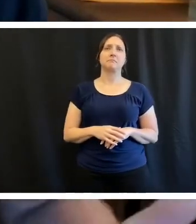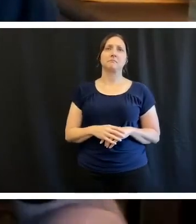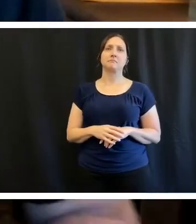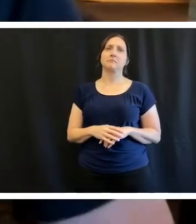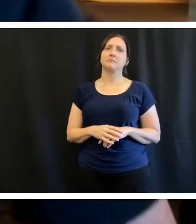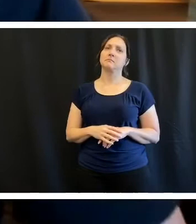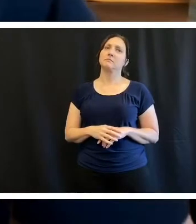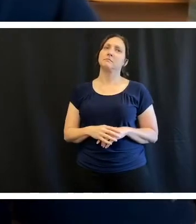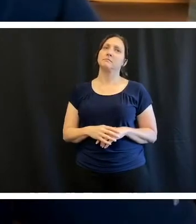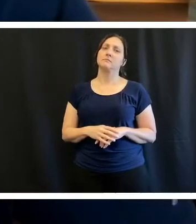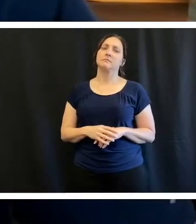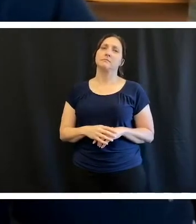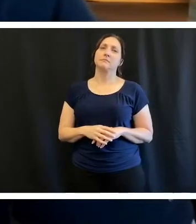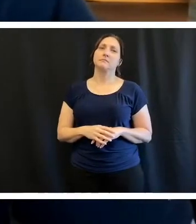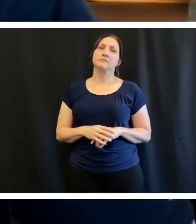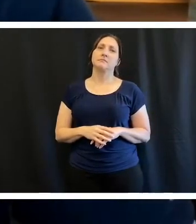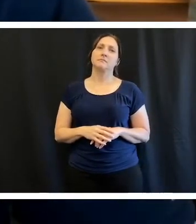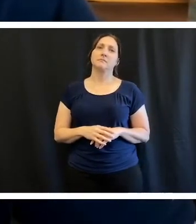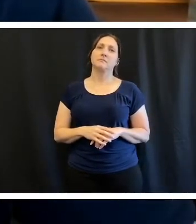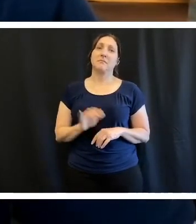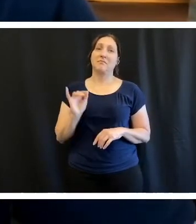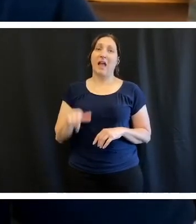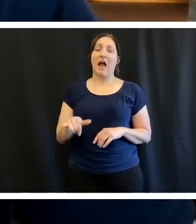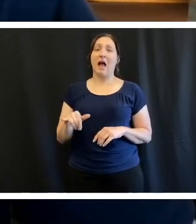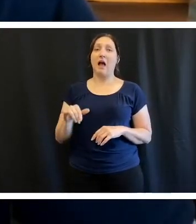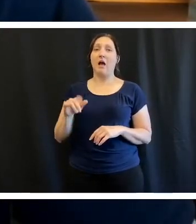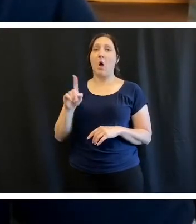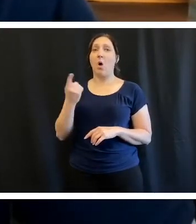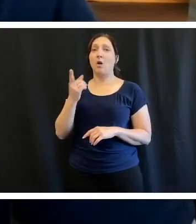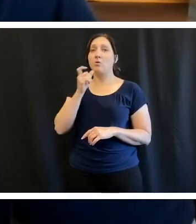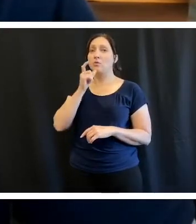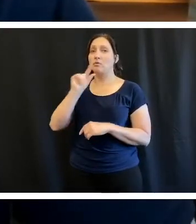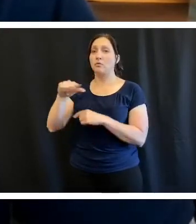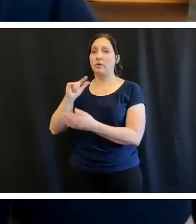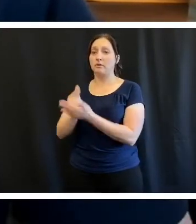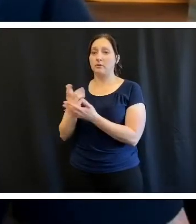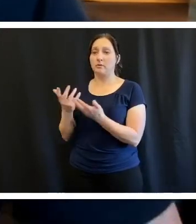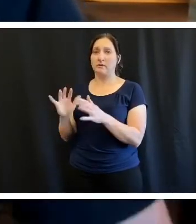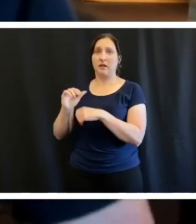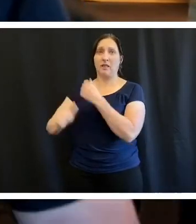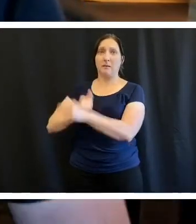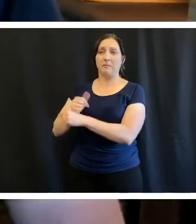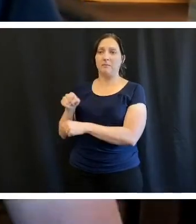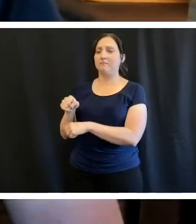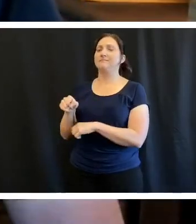It's more than just the alums. We have a lot of faculty here that are pitching in.